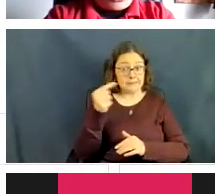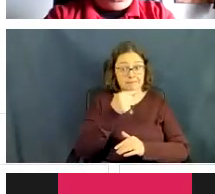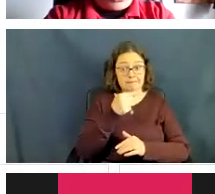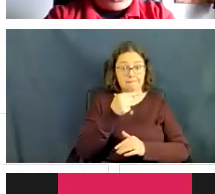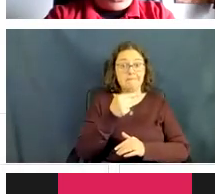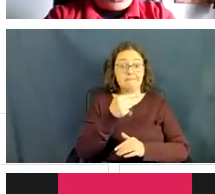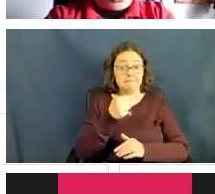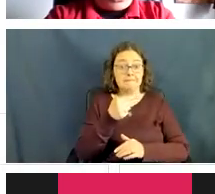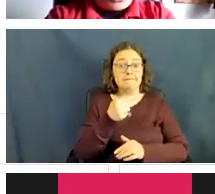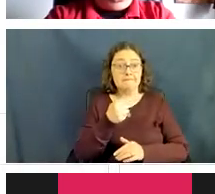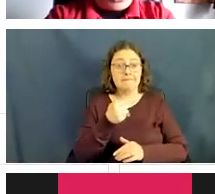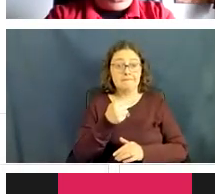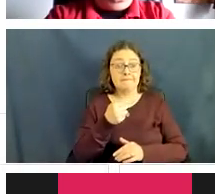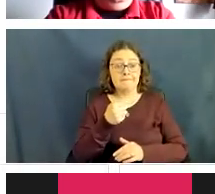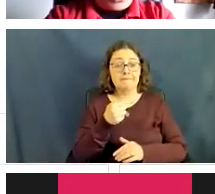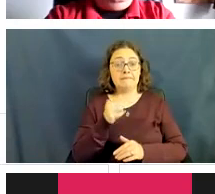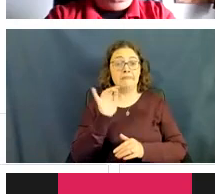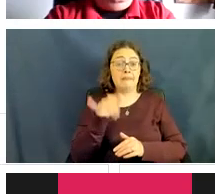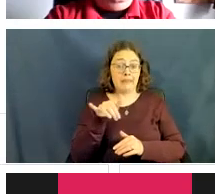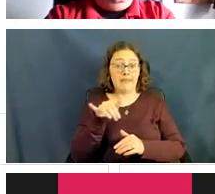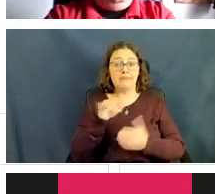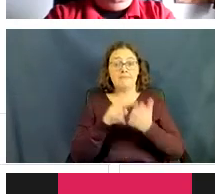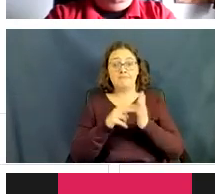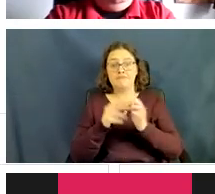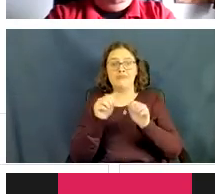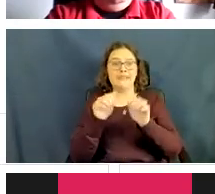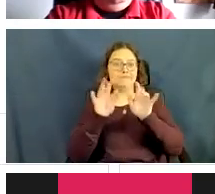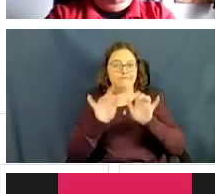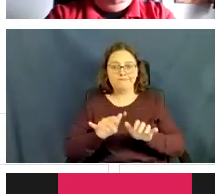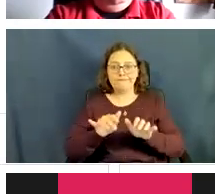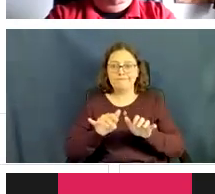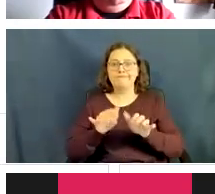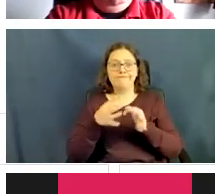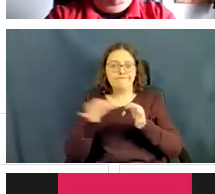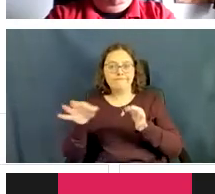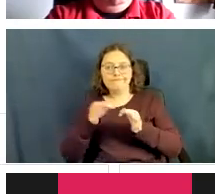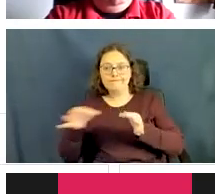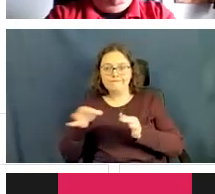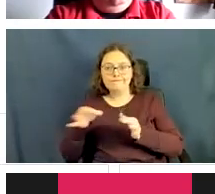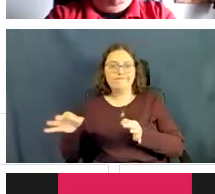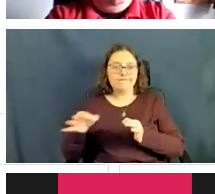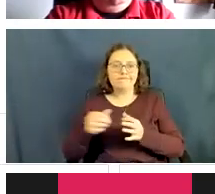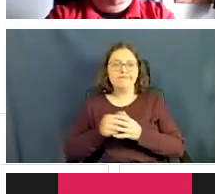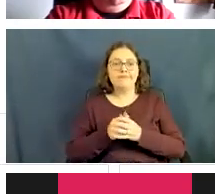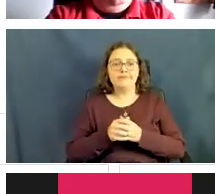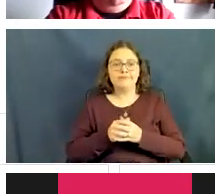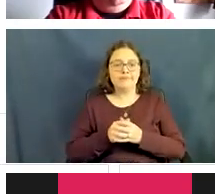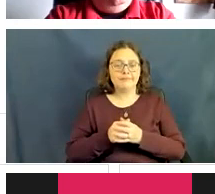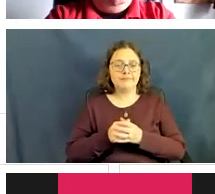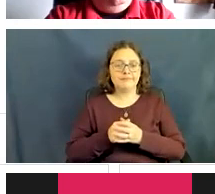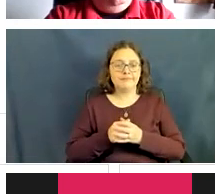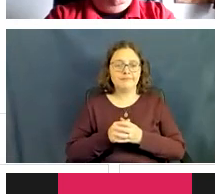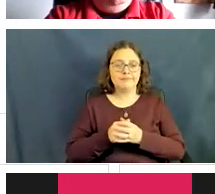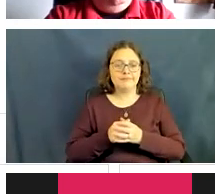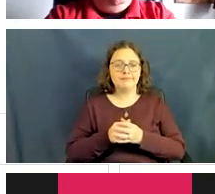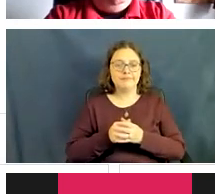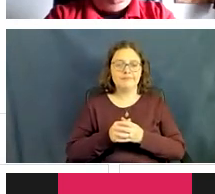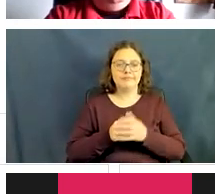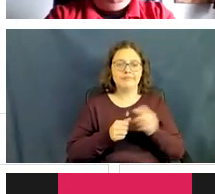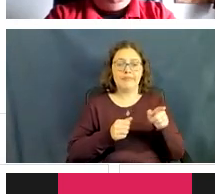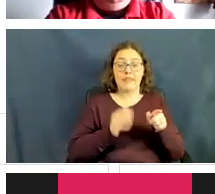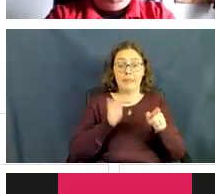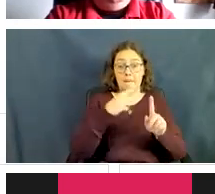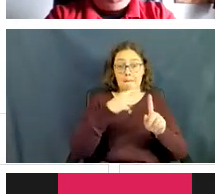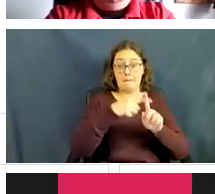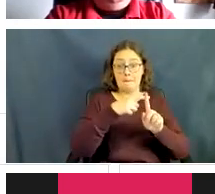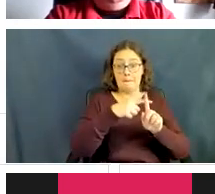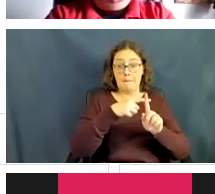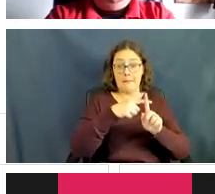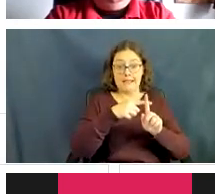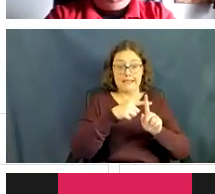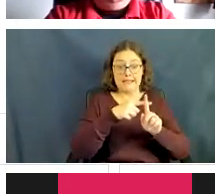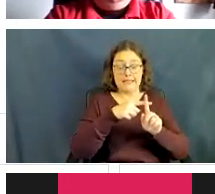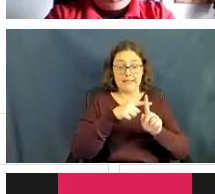and we told you you could click on them and they would open